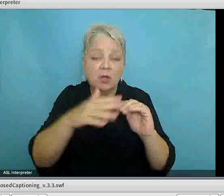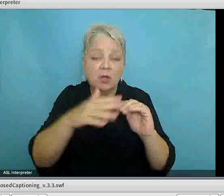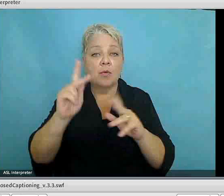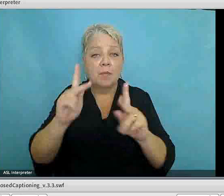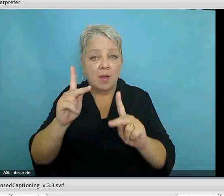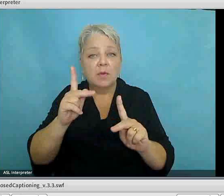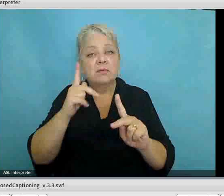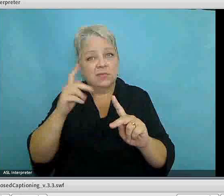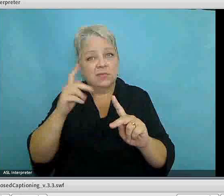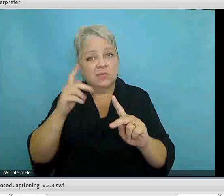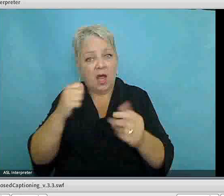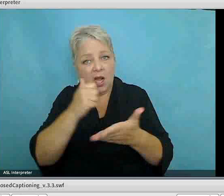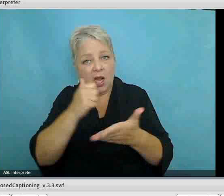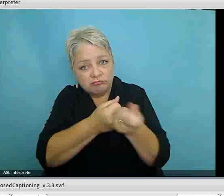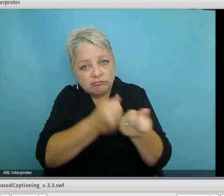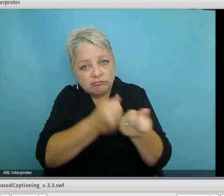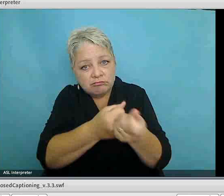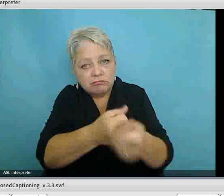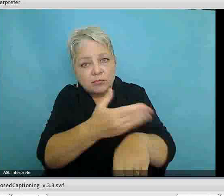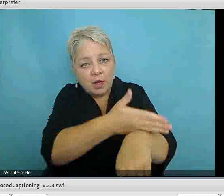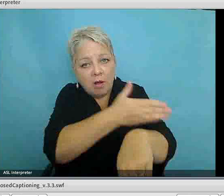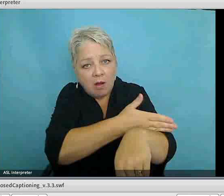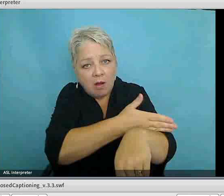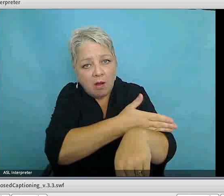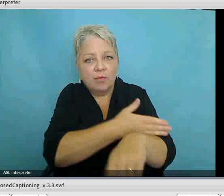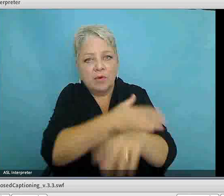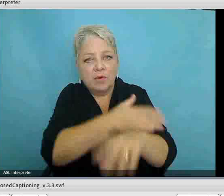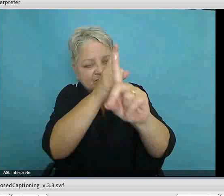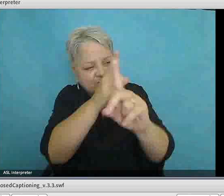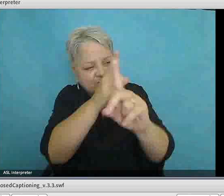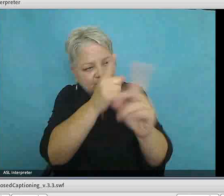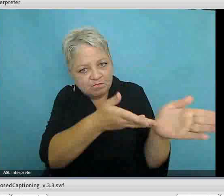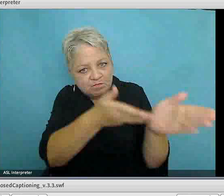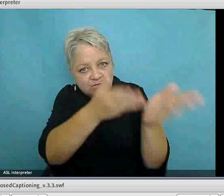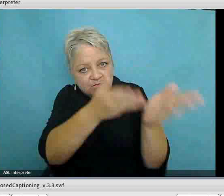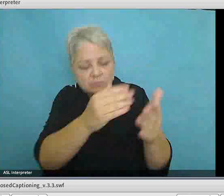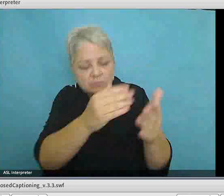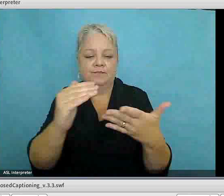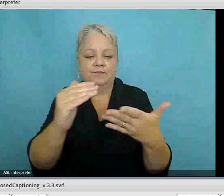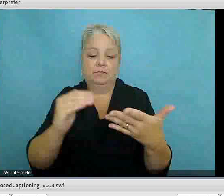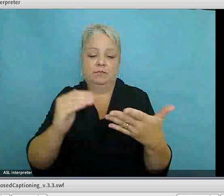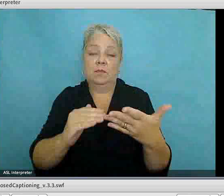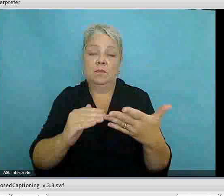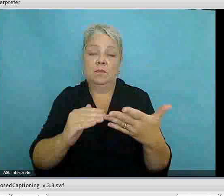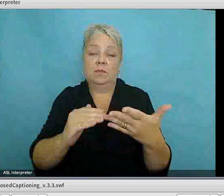an enrollee's recovery and wellness objective; family and friends, someone else in a the